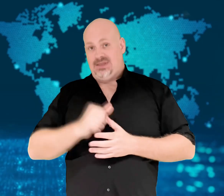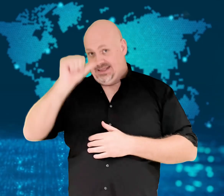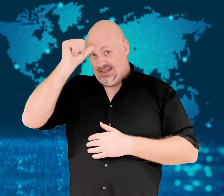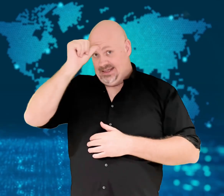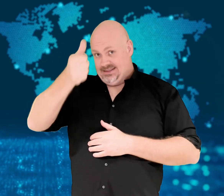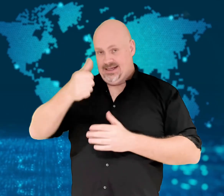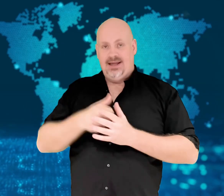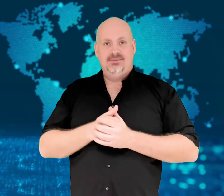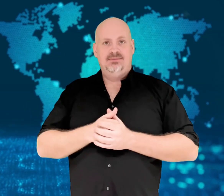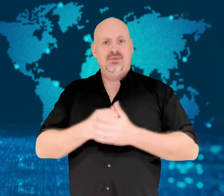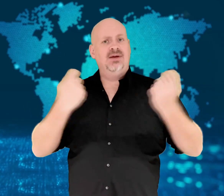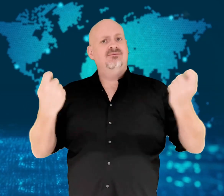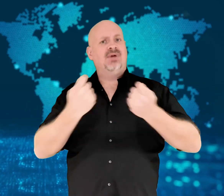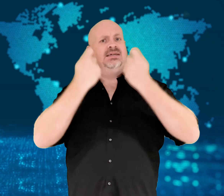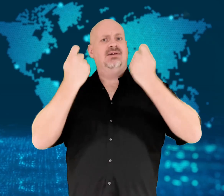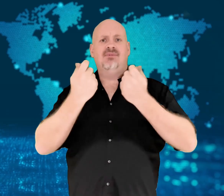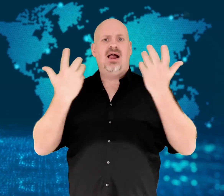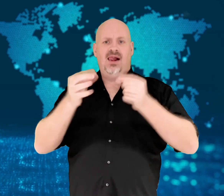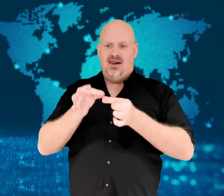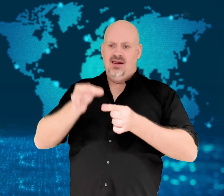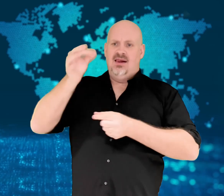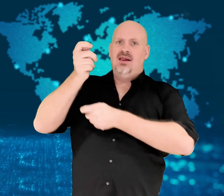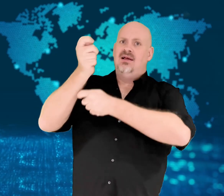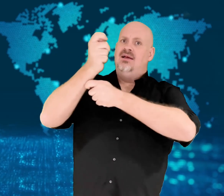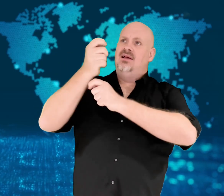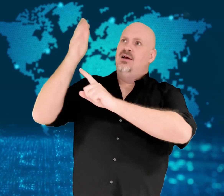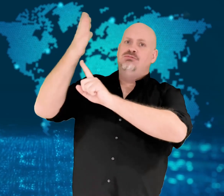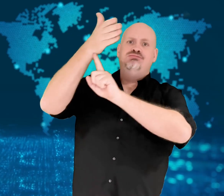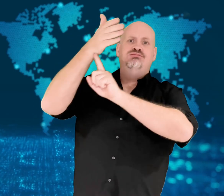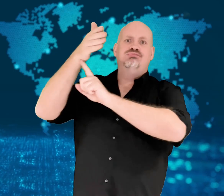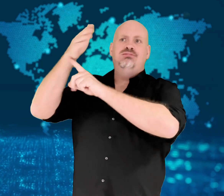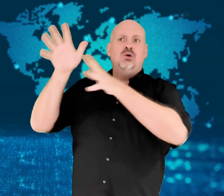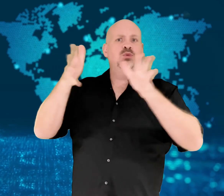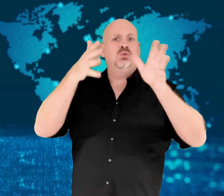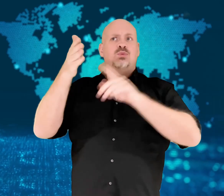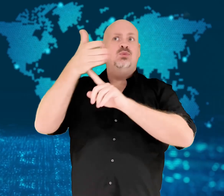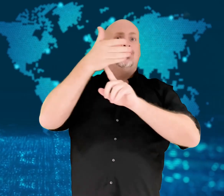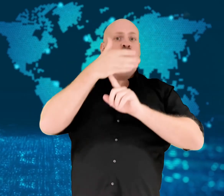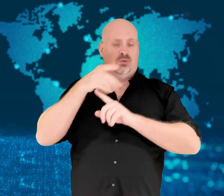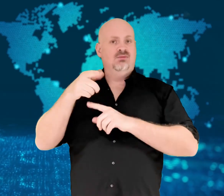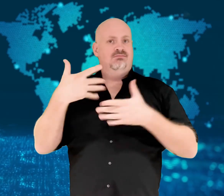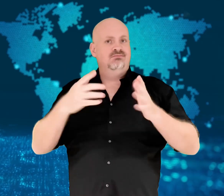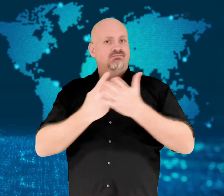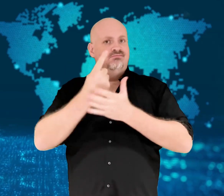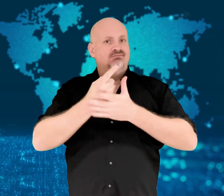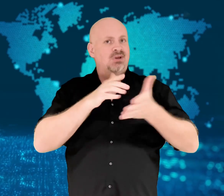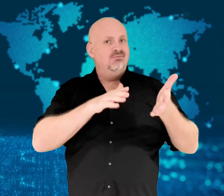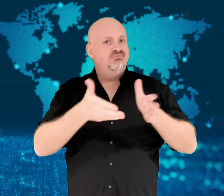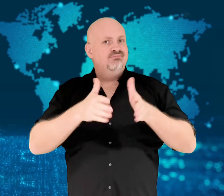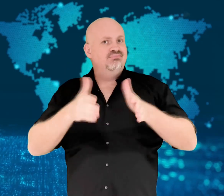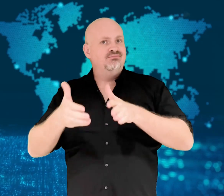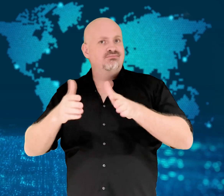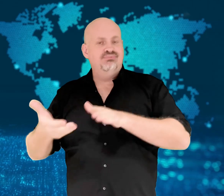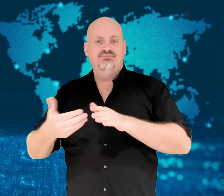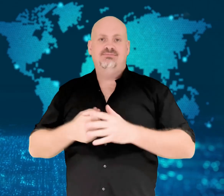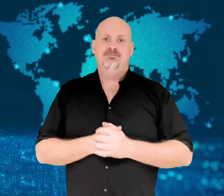Deaths at kite festival